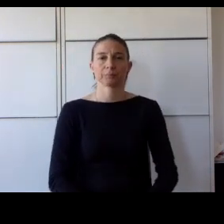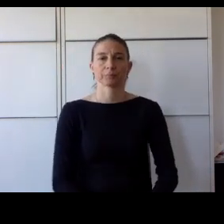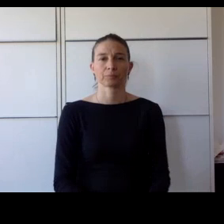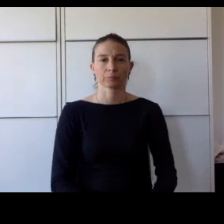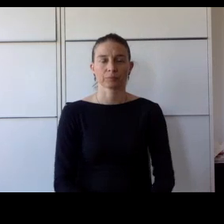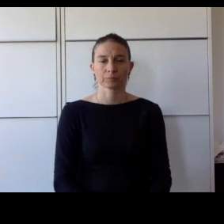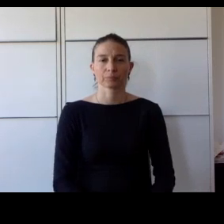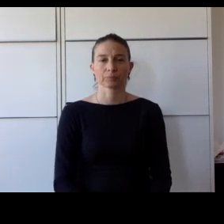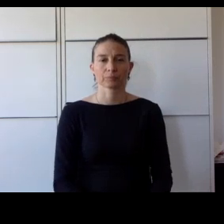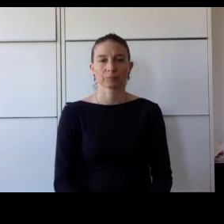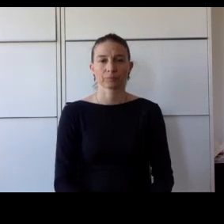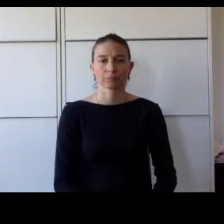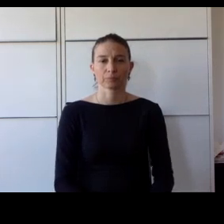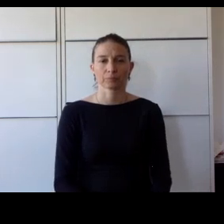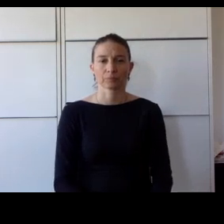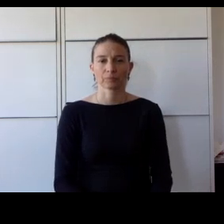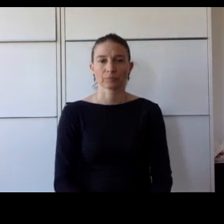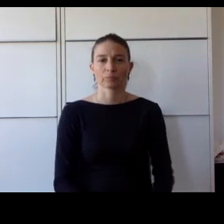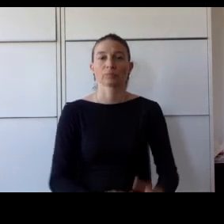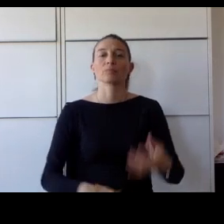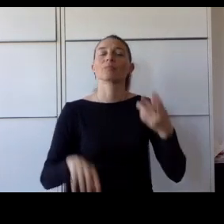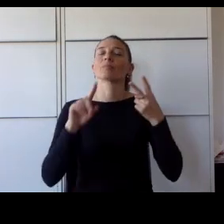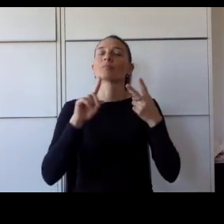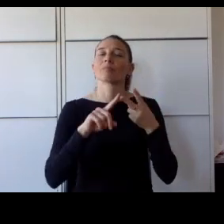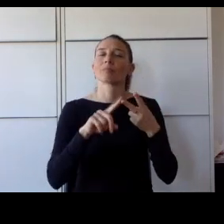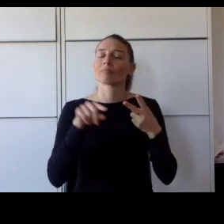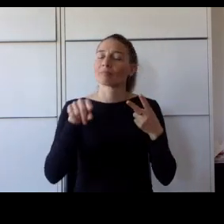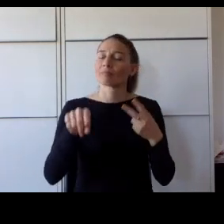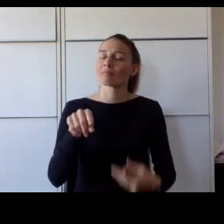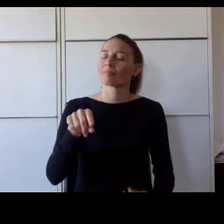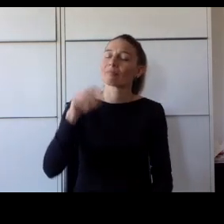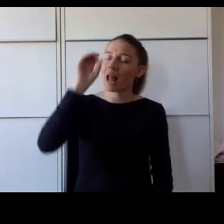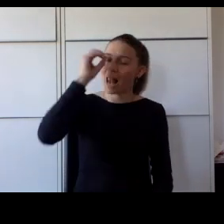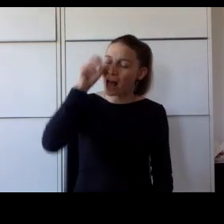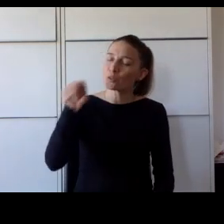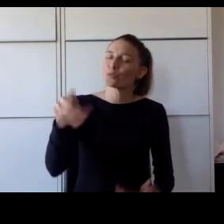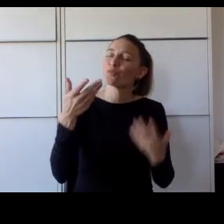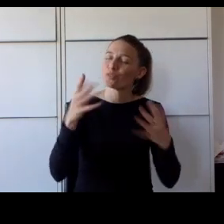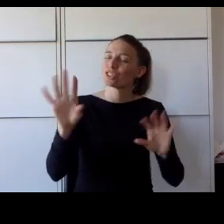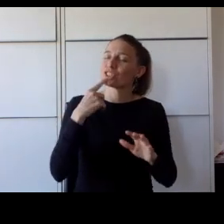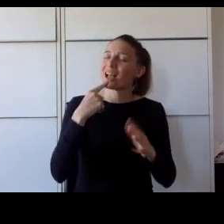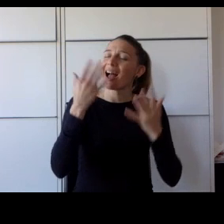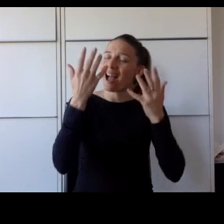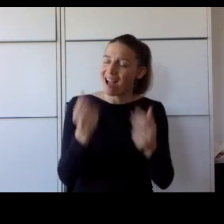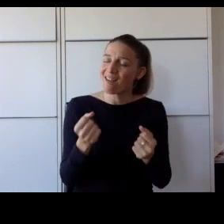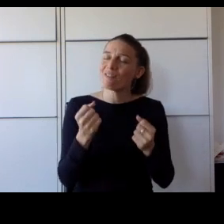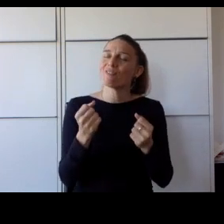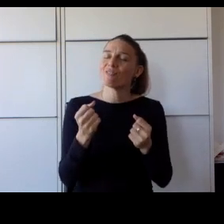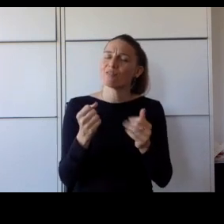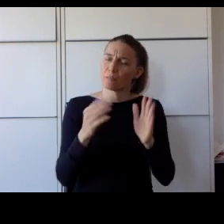Alejandro mentioned the requirements of the Accessibility Act. I'll have to again note just to be clear